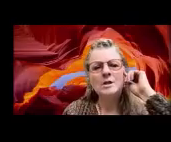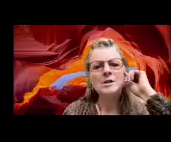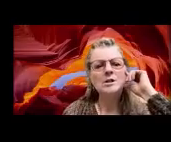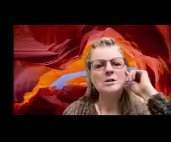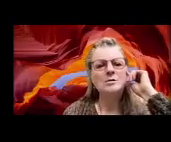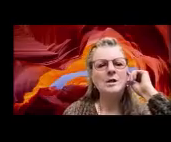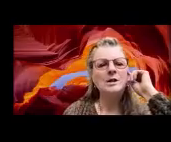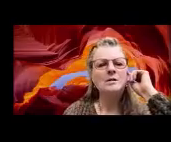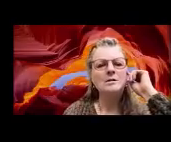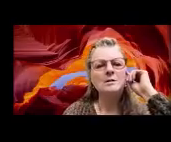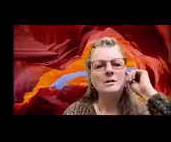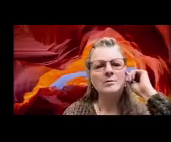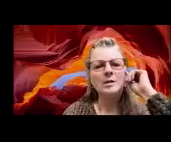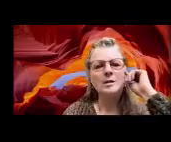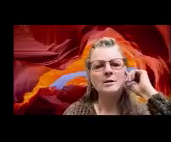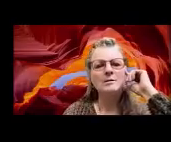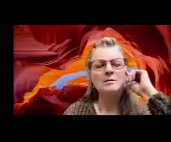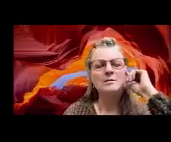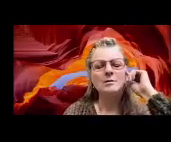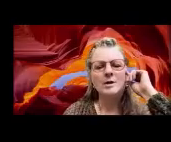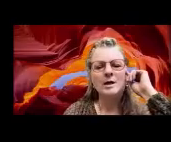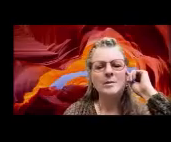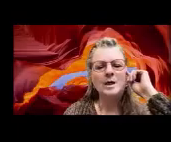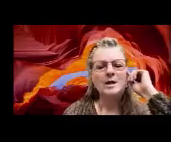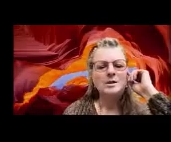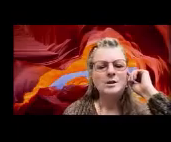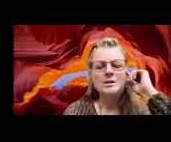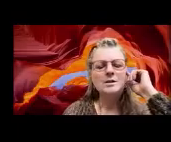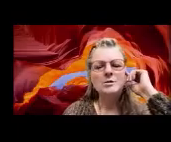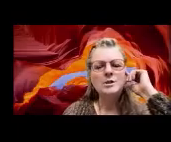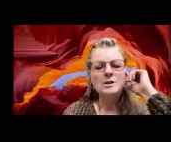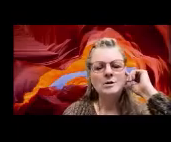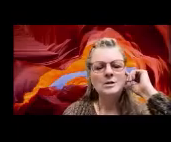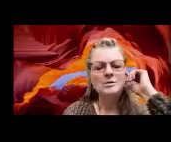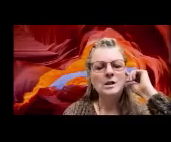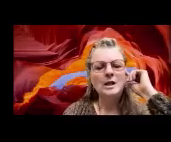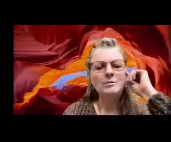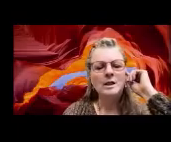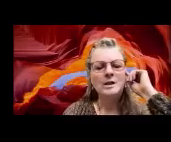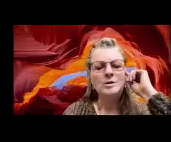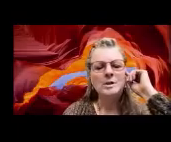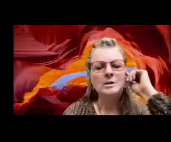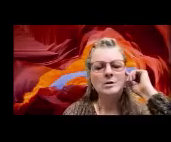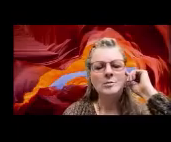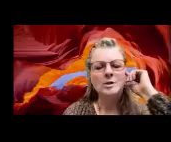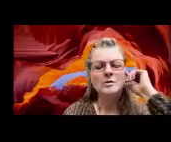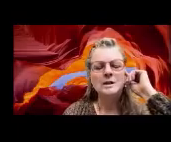that she's doing it. Sorry about that overlap. She doesn't know she's doing it. So she can't really express it to you, but